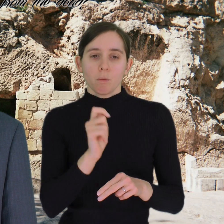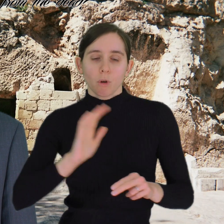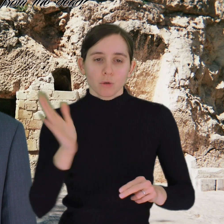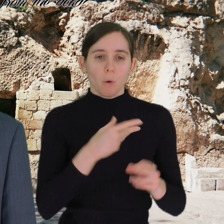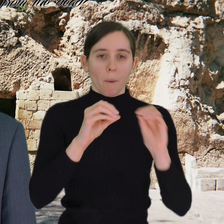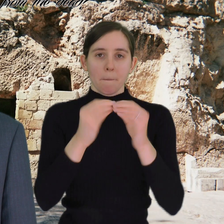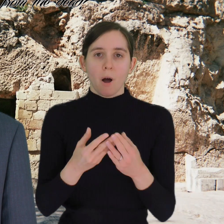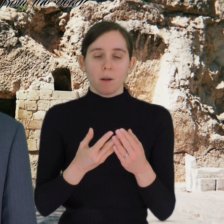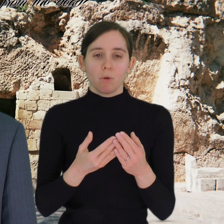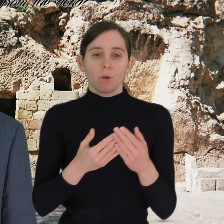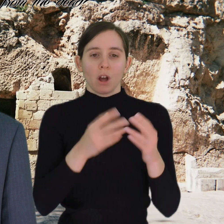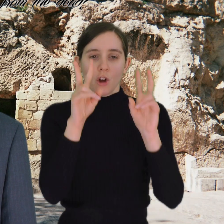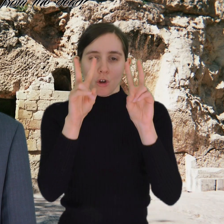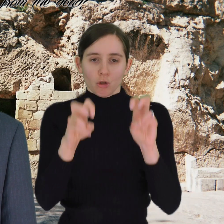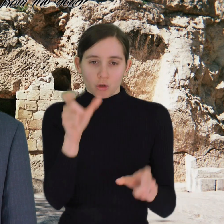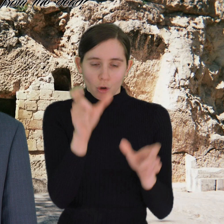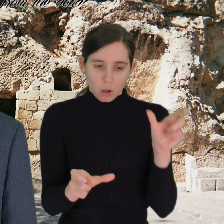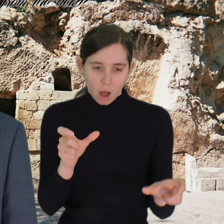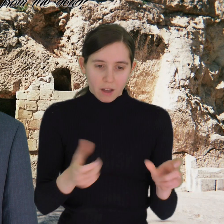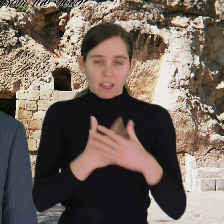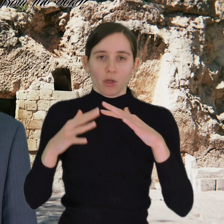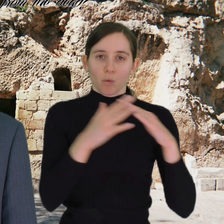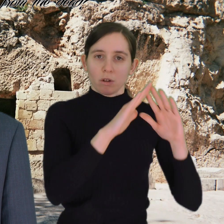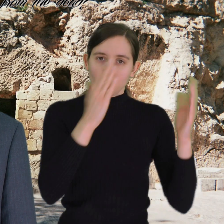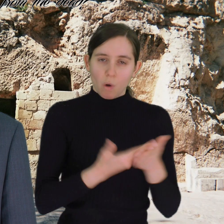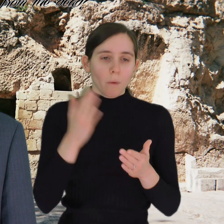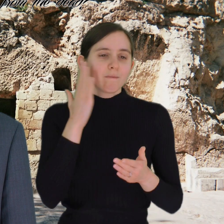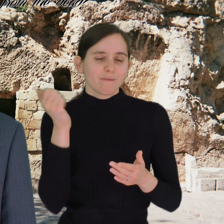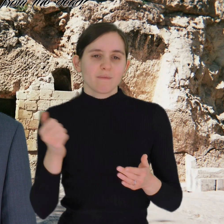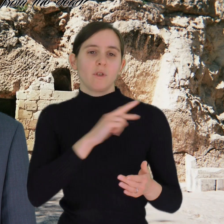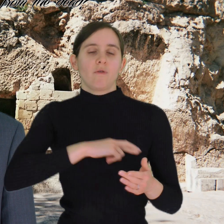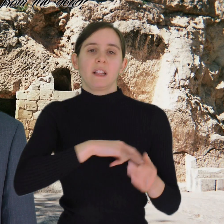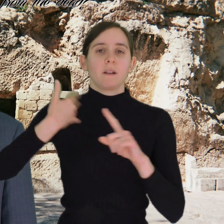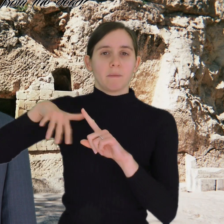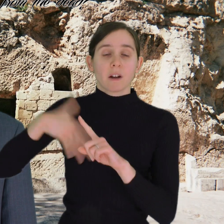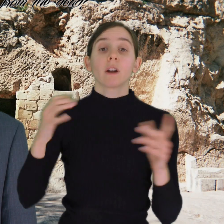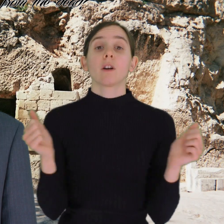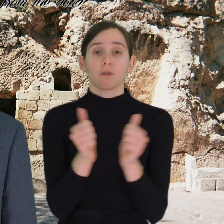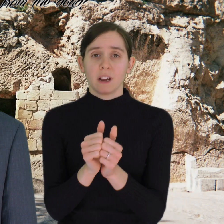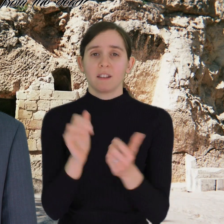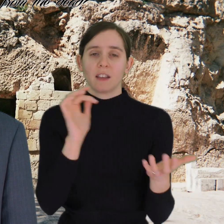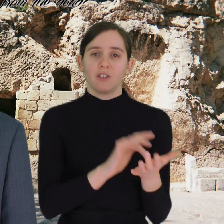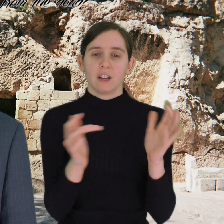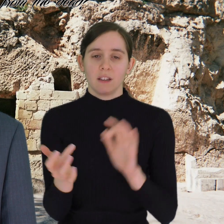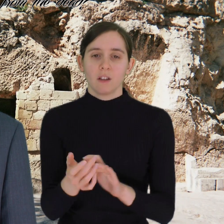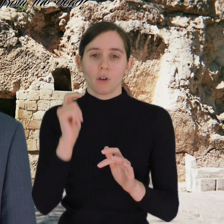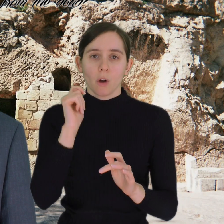western world, regardless of religious background, agrees that Jesus' earliest followers